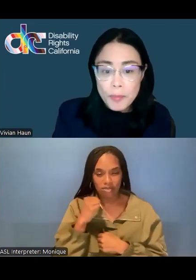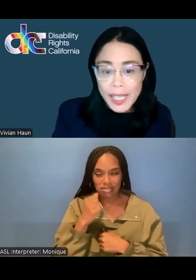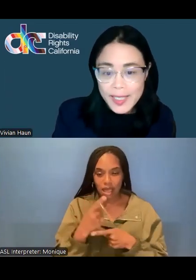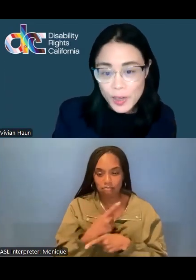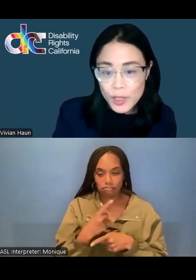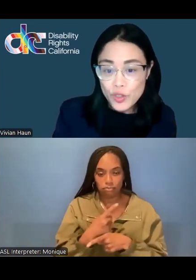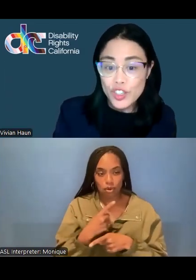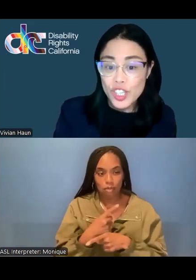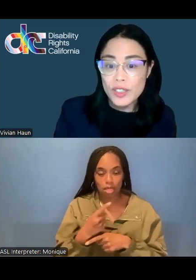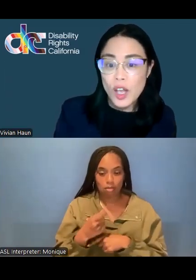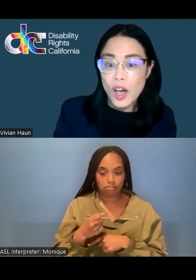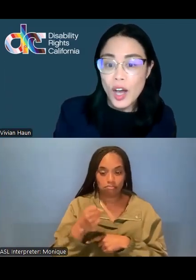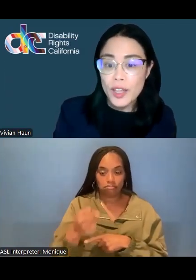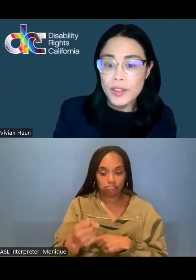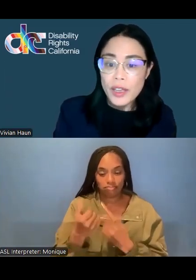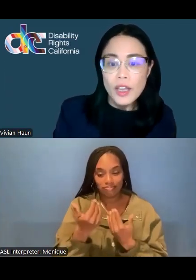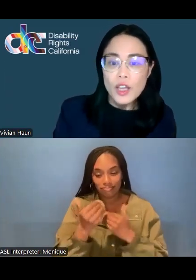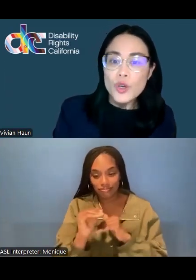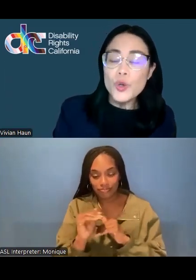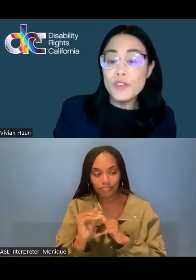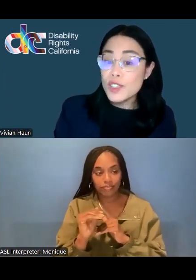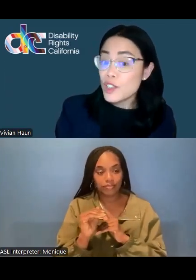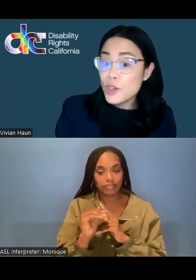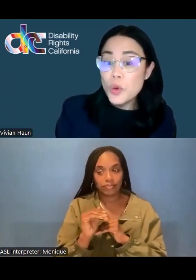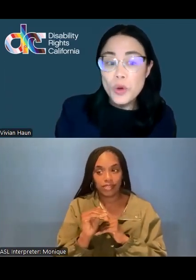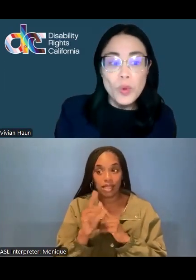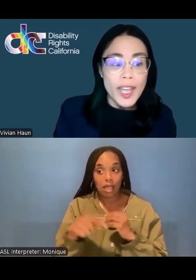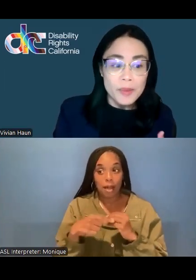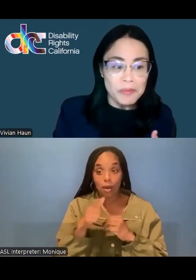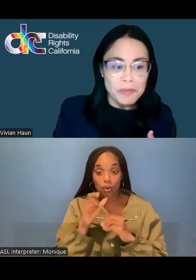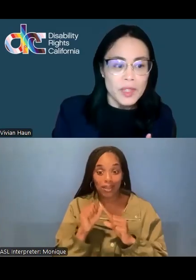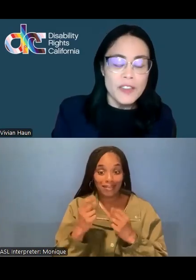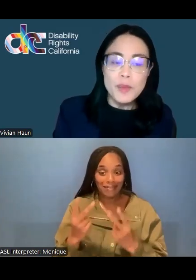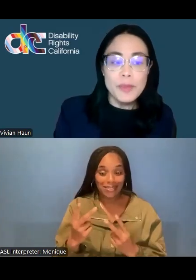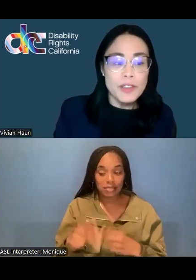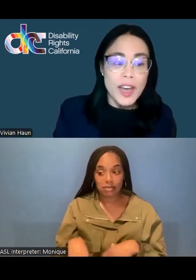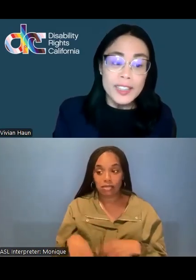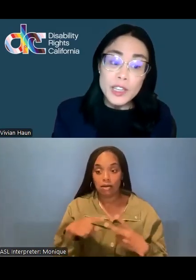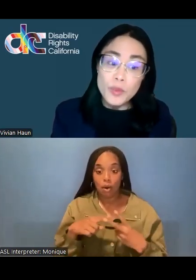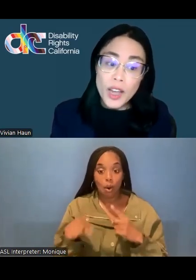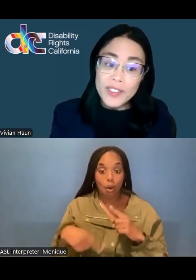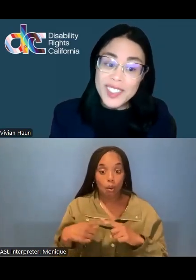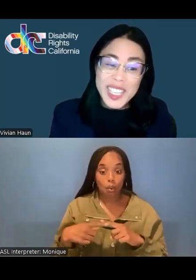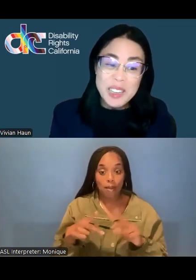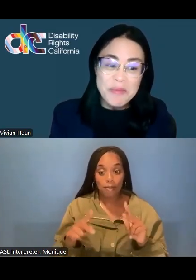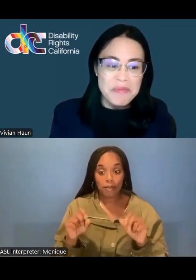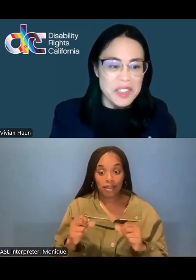placing restrictions on who can visit you or when, if they might be violating your privacy,